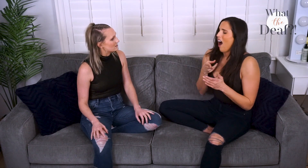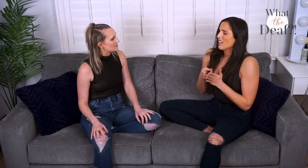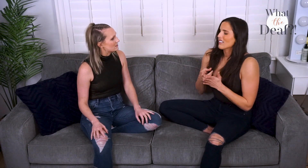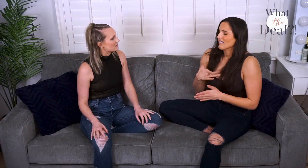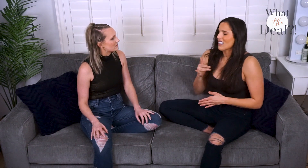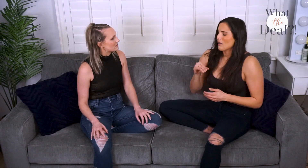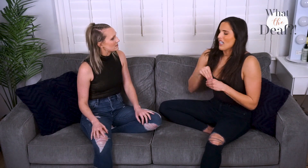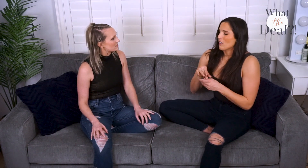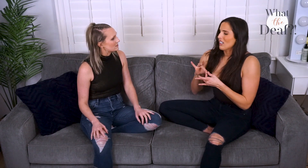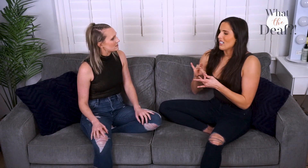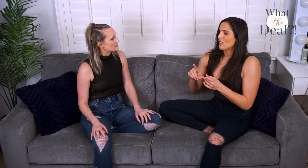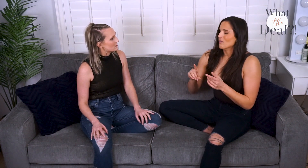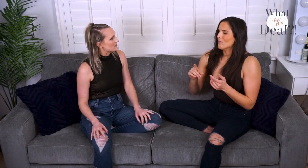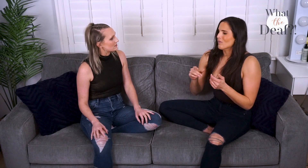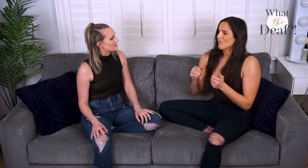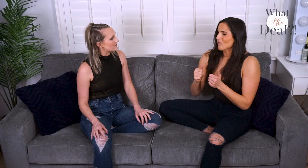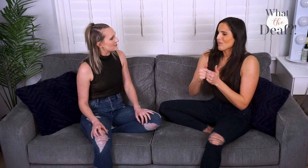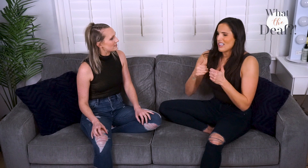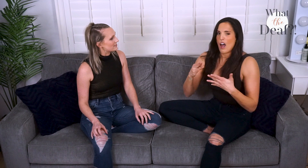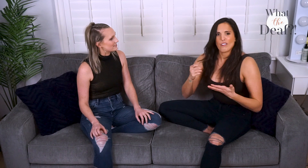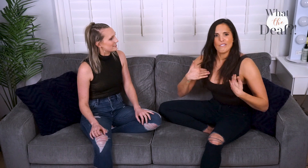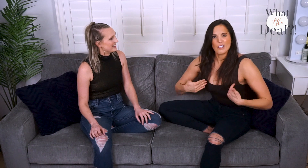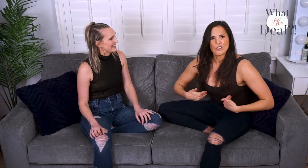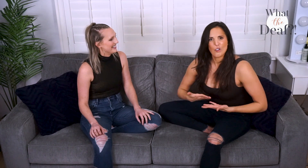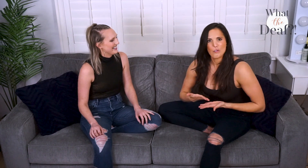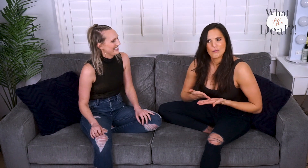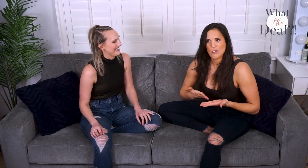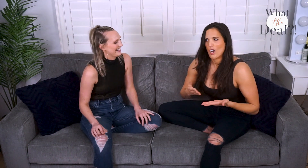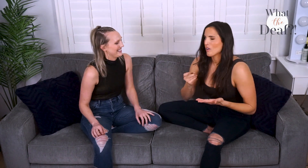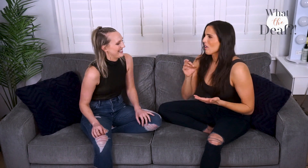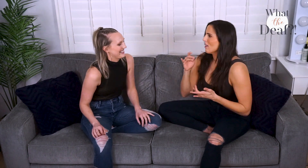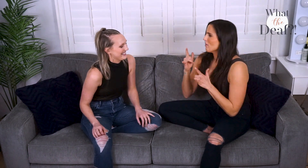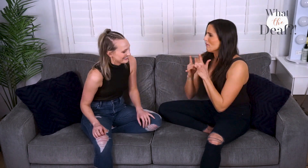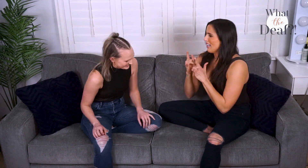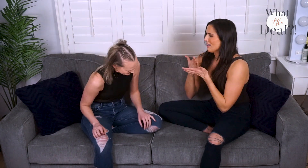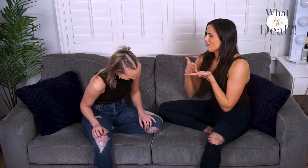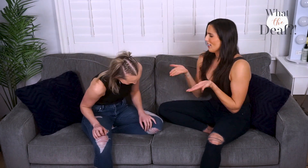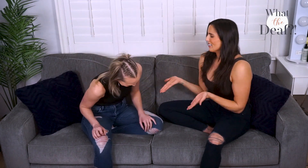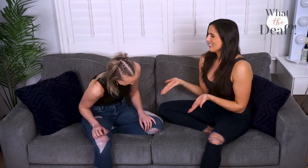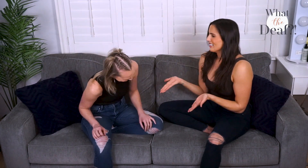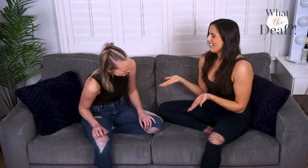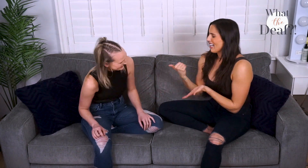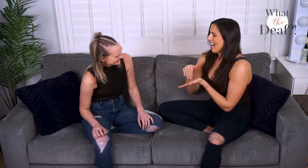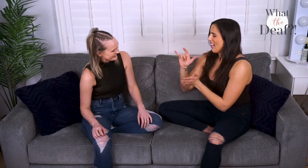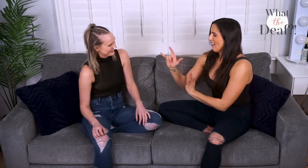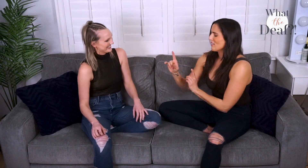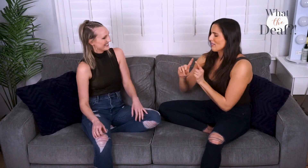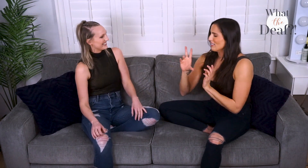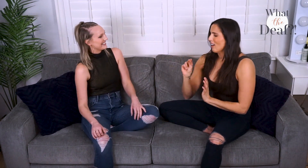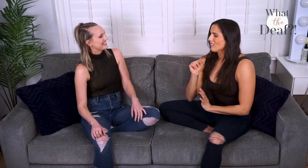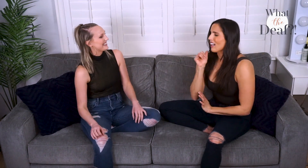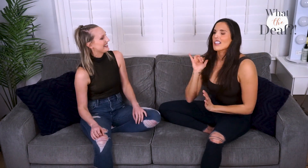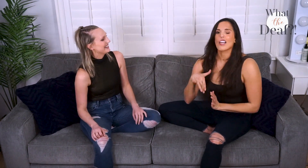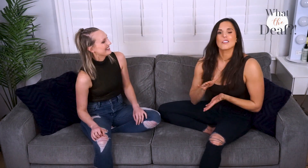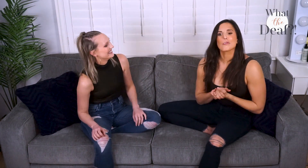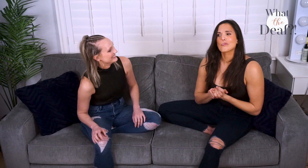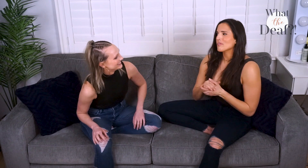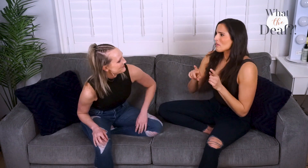I mean, honestly I feel like we were in a relationship, but without the physical part. Again, I love you but not like that.